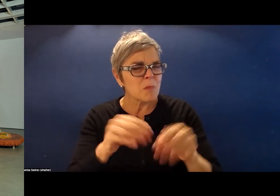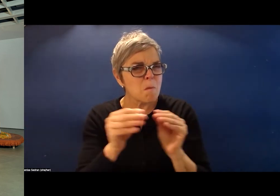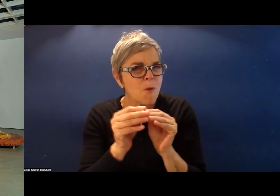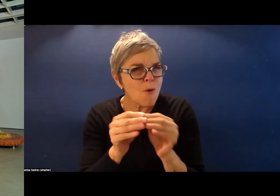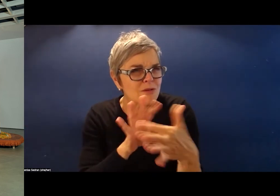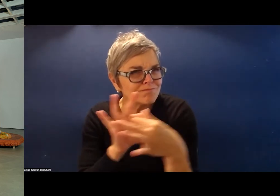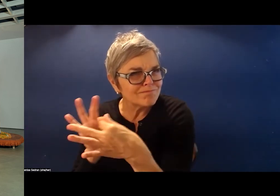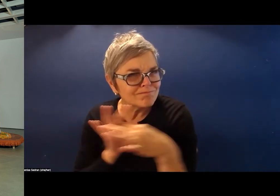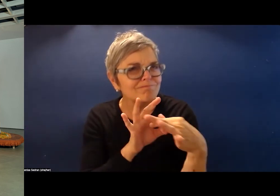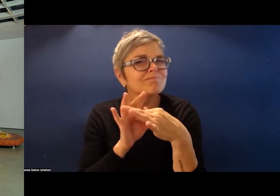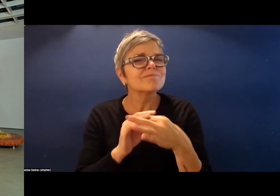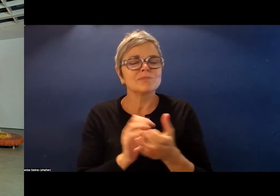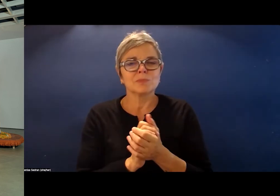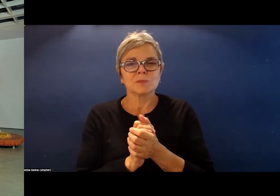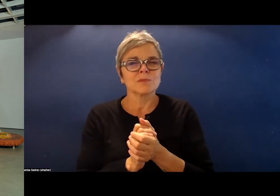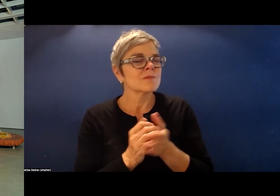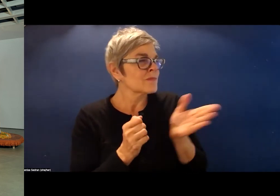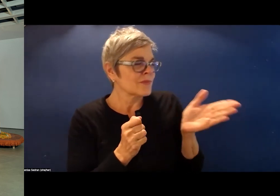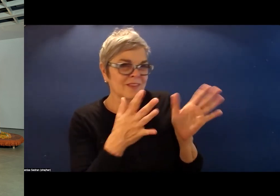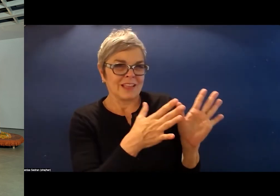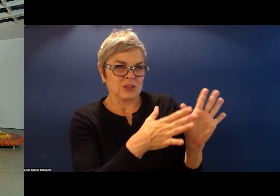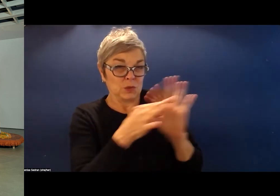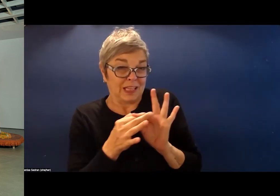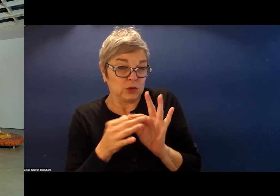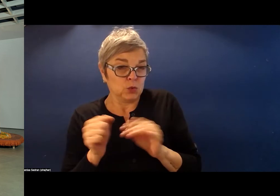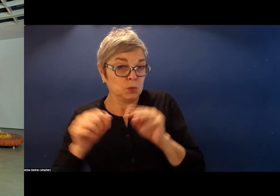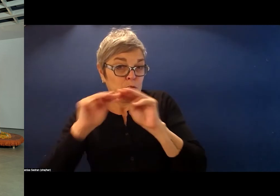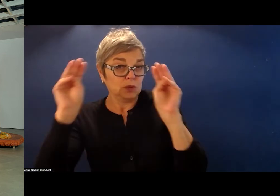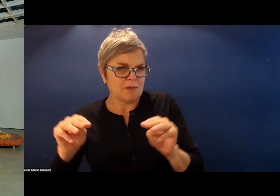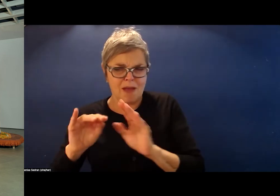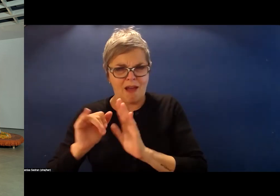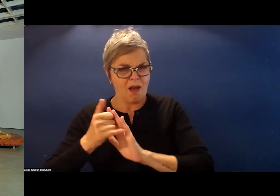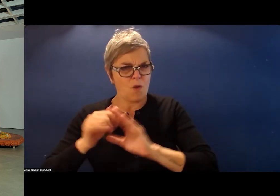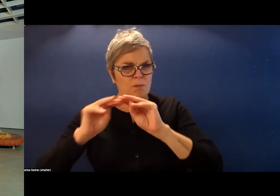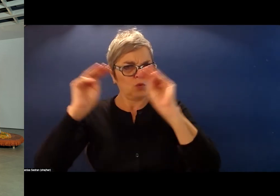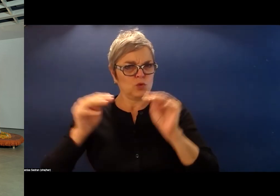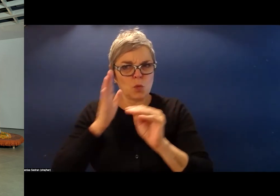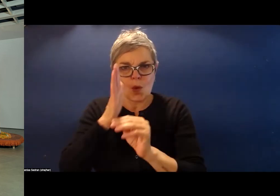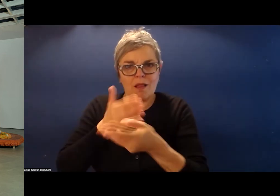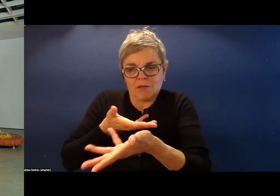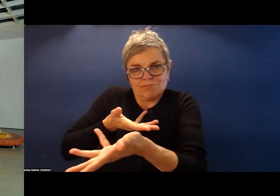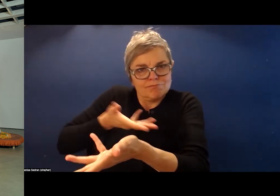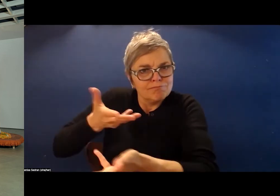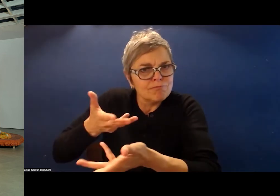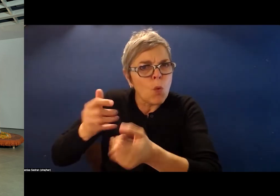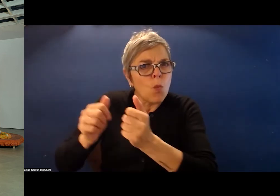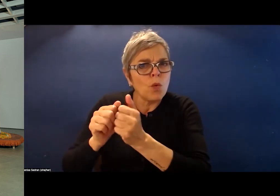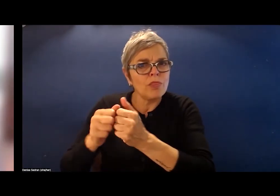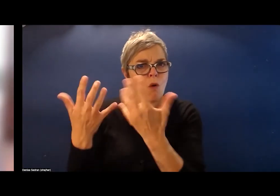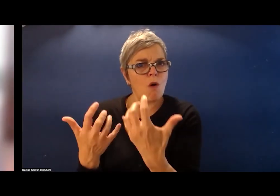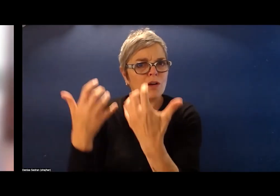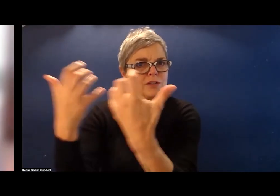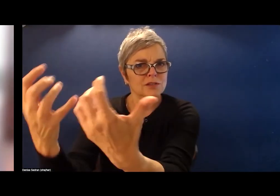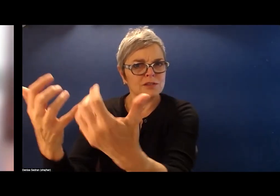with audiences, I don't think I've ever seen a so-called audience, if that's what we want to call that group